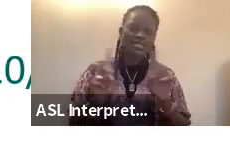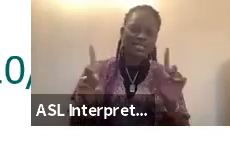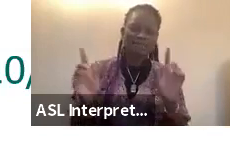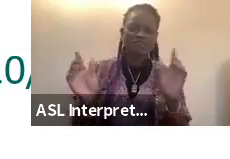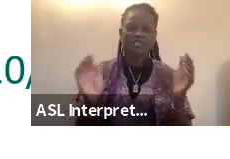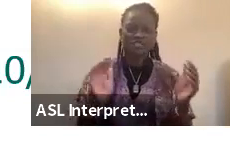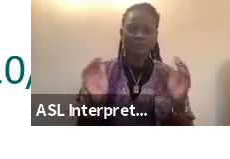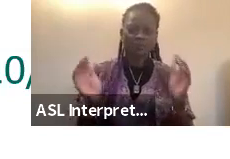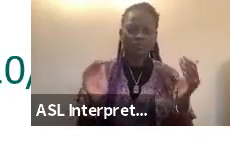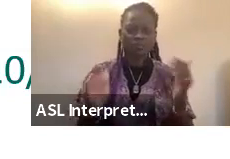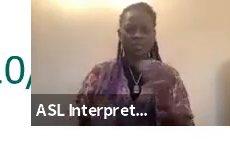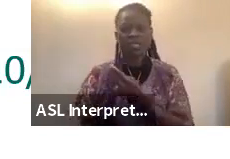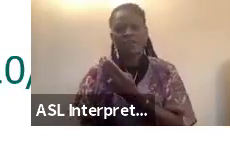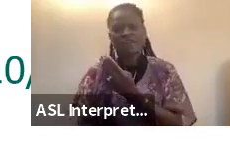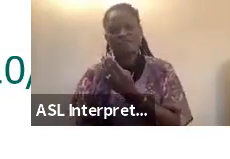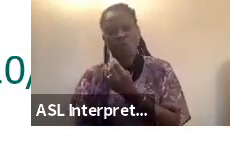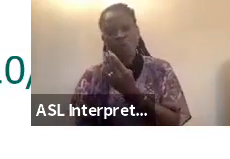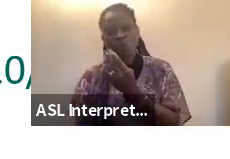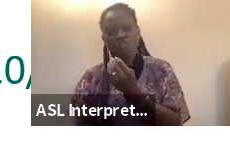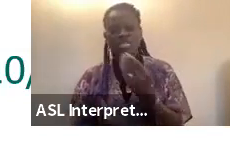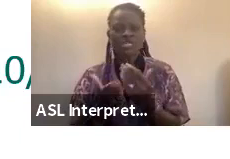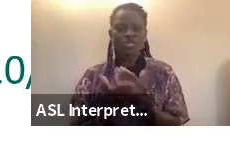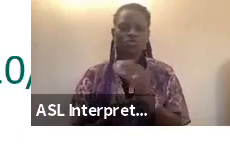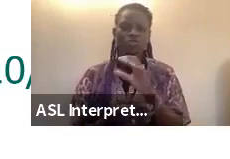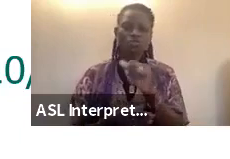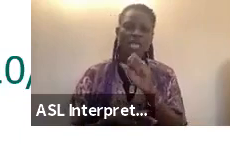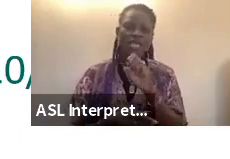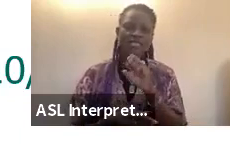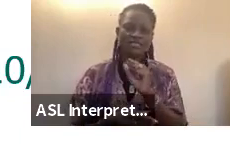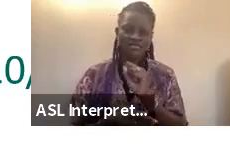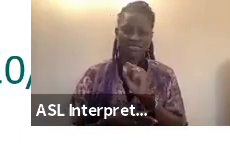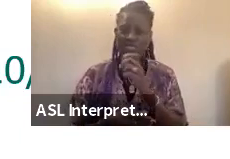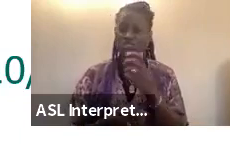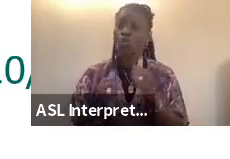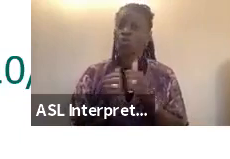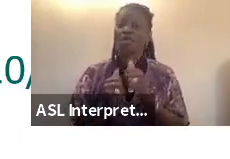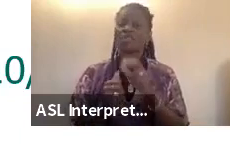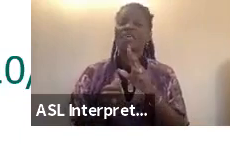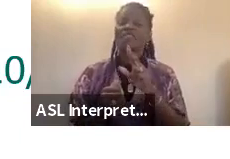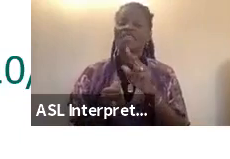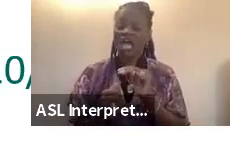about 14 new cases per 100,000 among the unvaccinated and four new cases